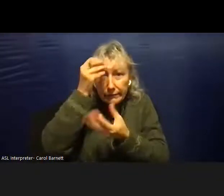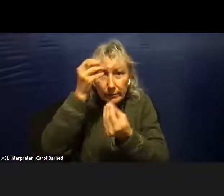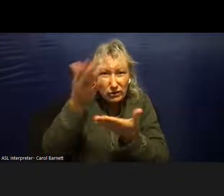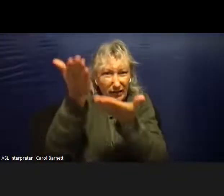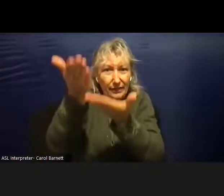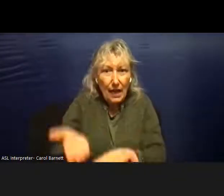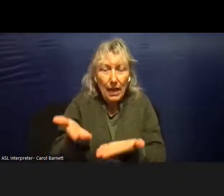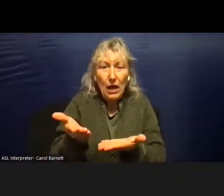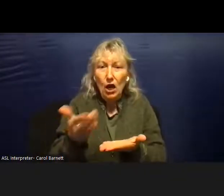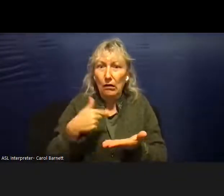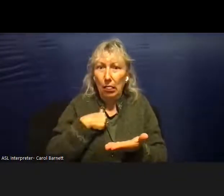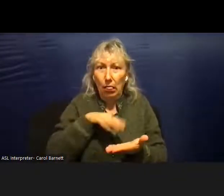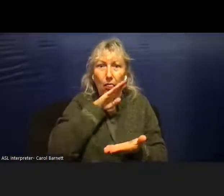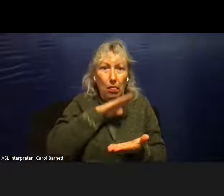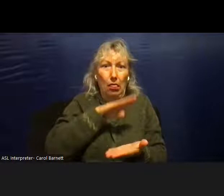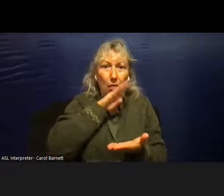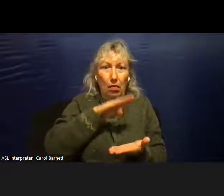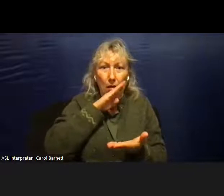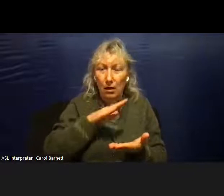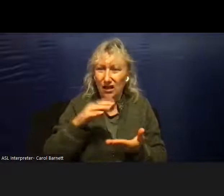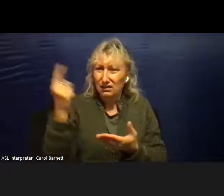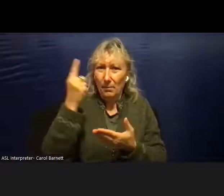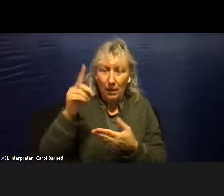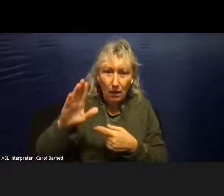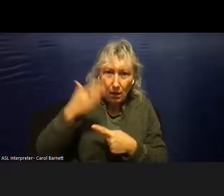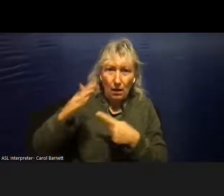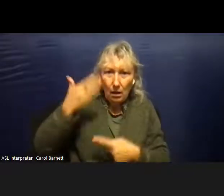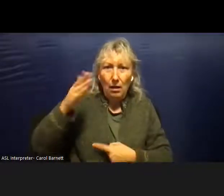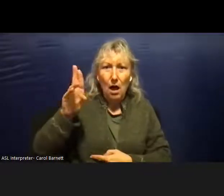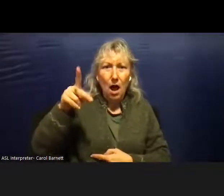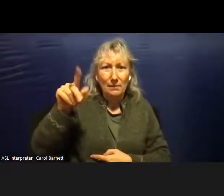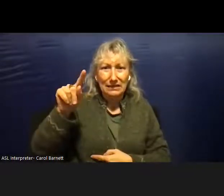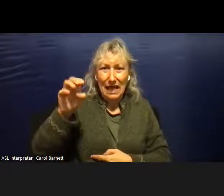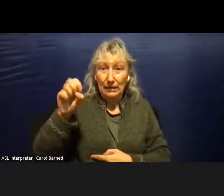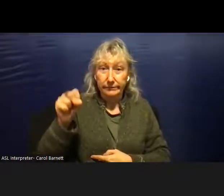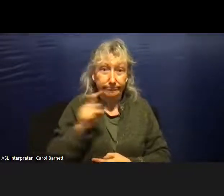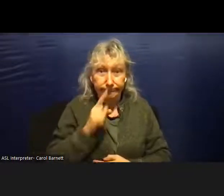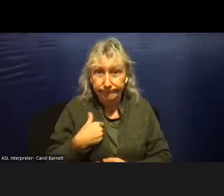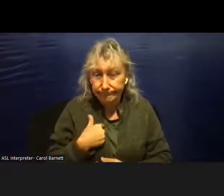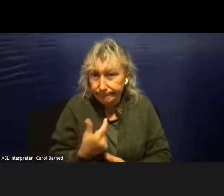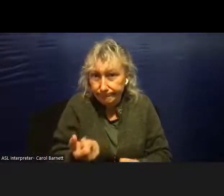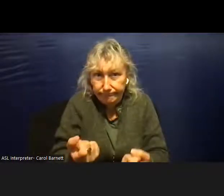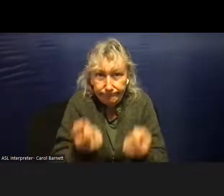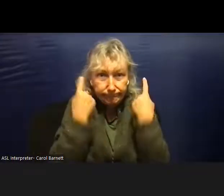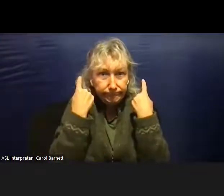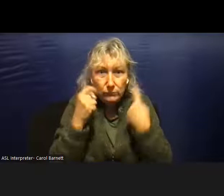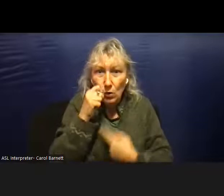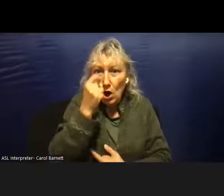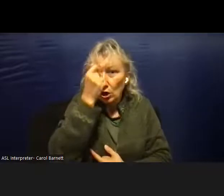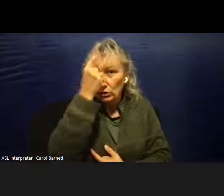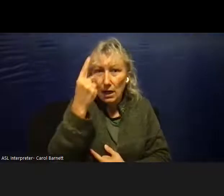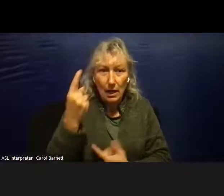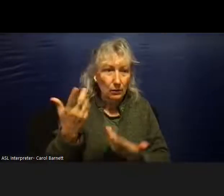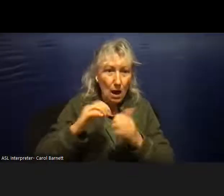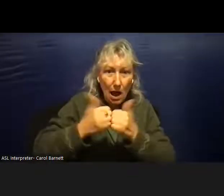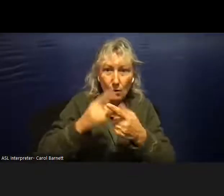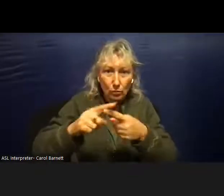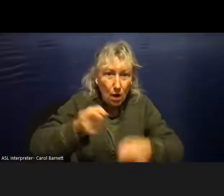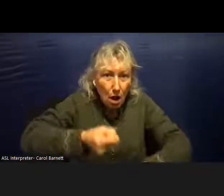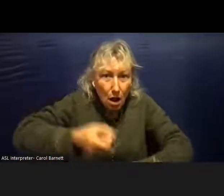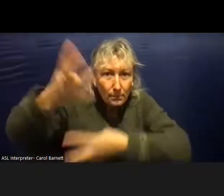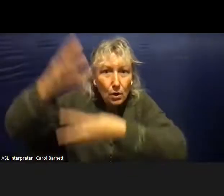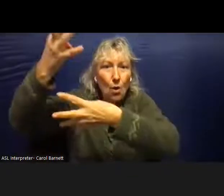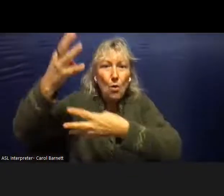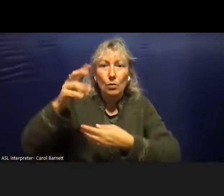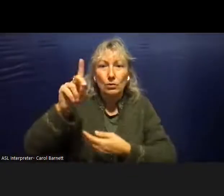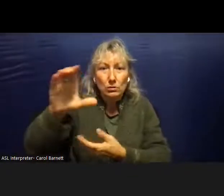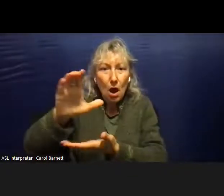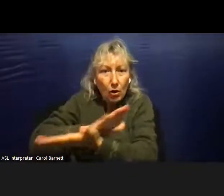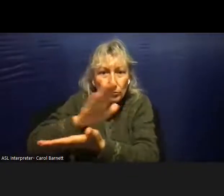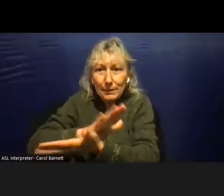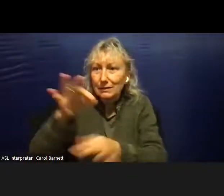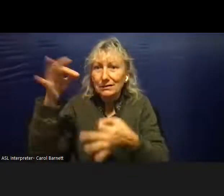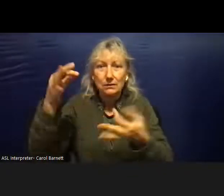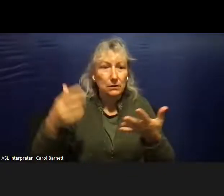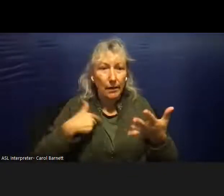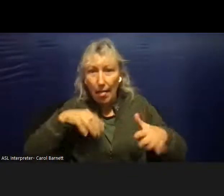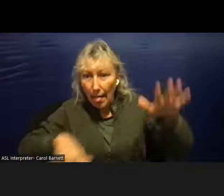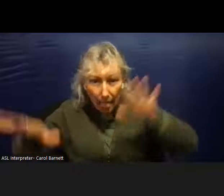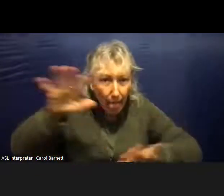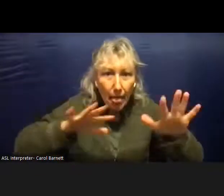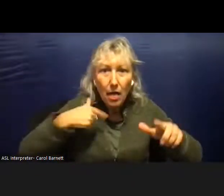It's not the easiest or like the user friendly. Is there any way you all can create kind of like a video or just kind of like a step by step, kind of a thing, because I went on and I tried to look at all